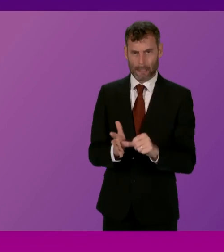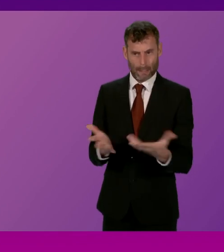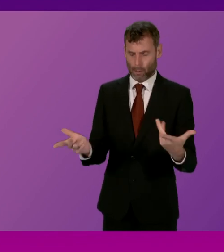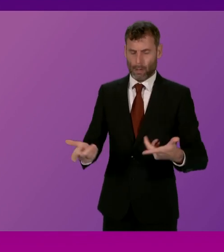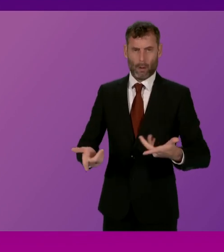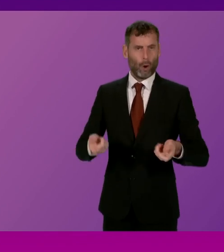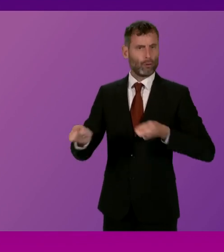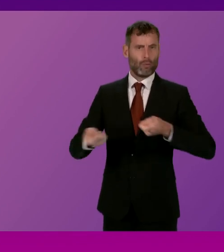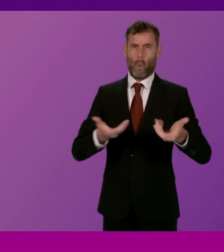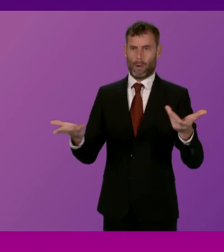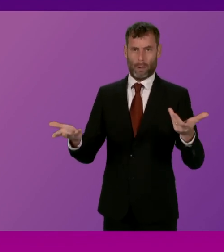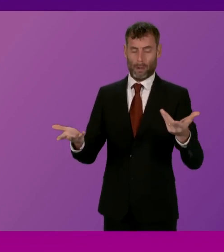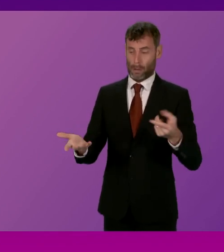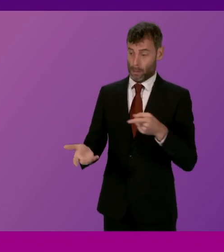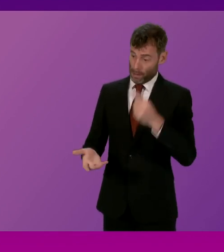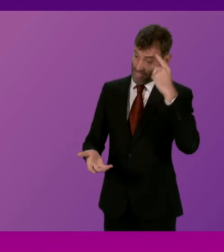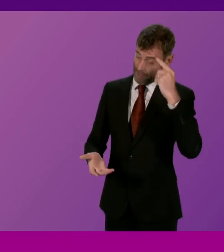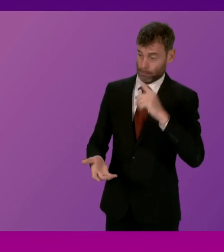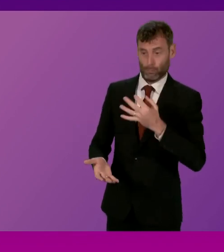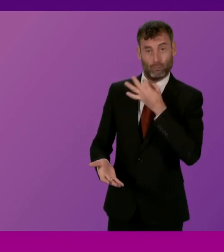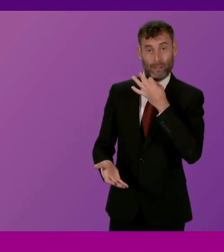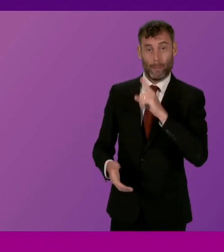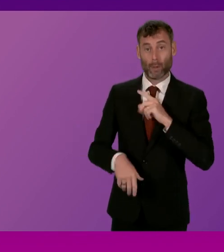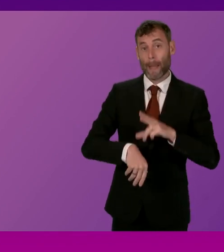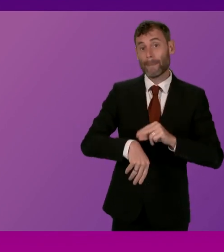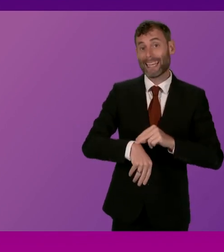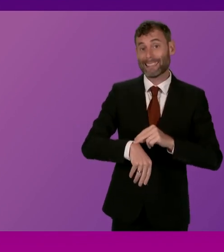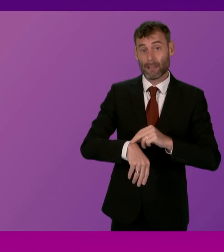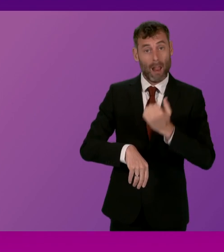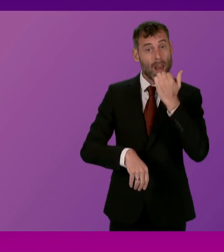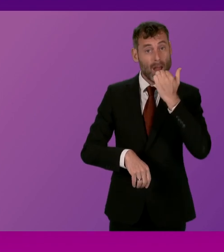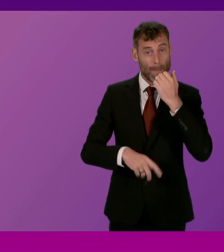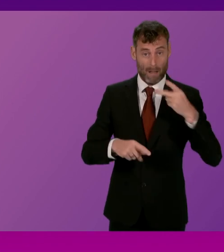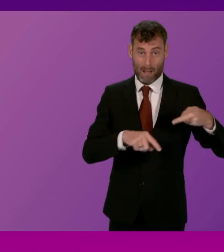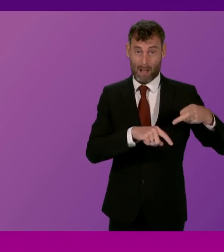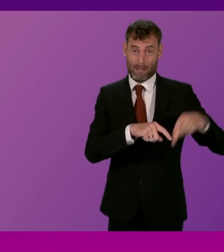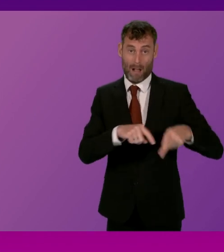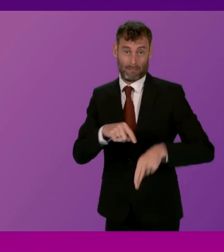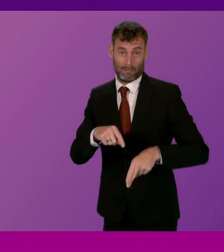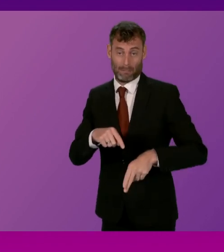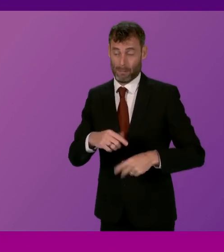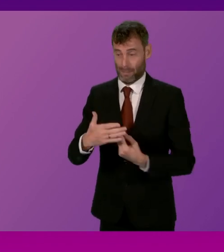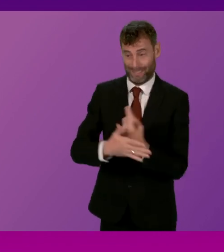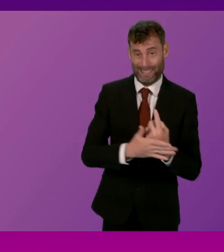Police numbers are falling, police funding is stretched and the Government’s approach to justice is not working.